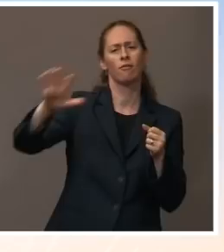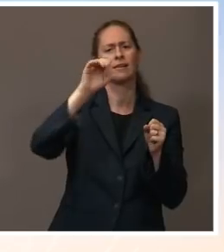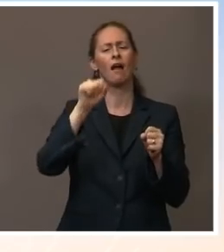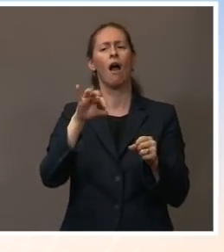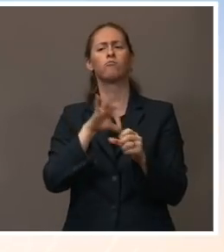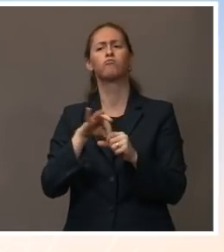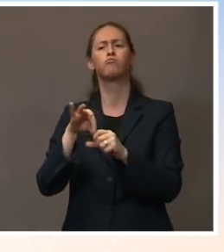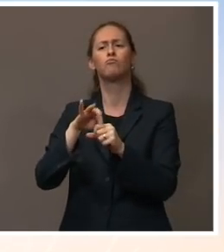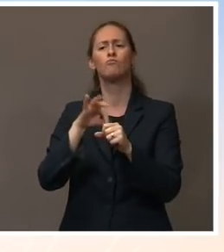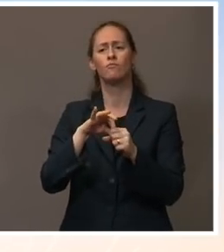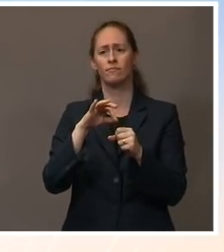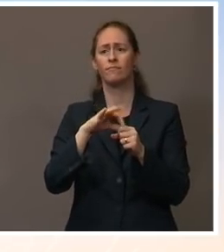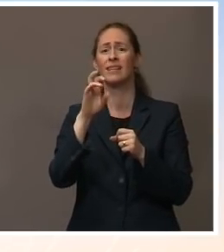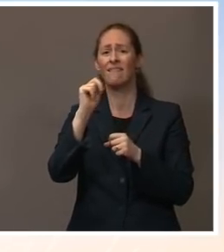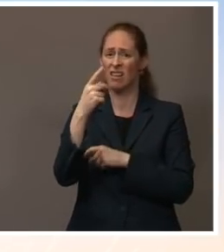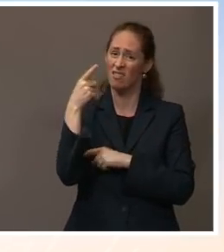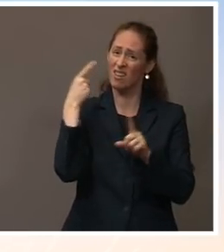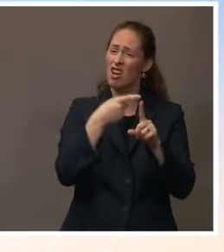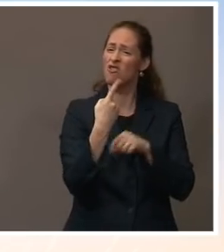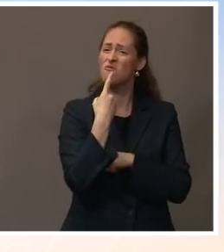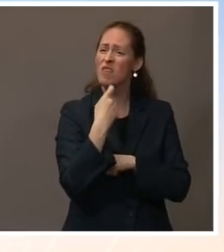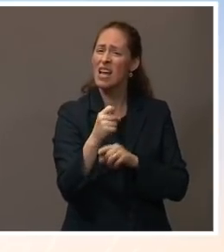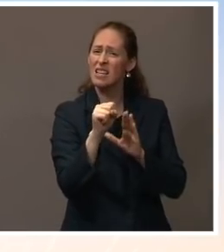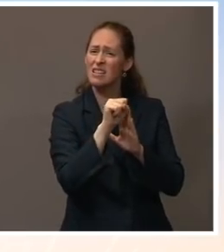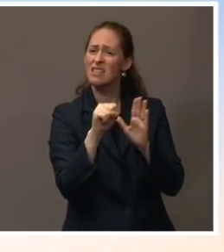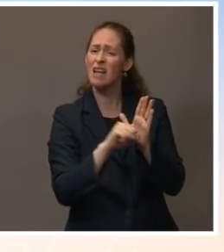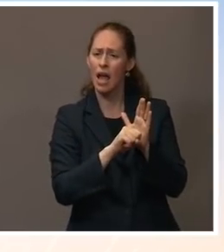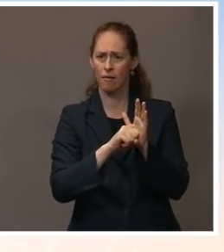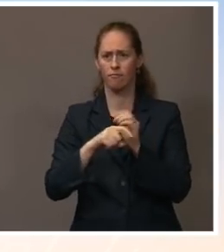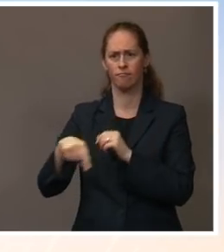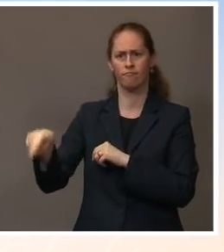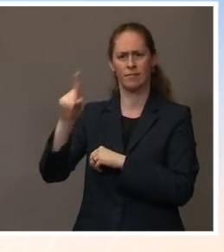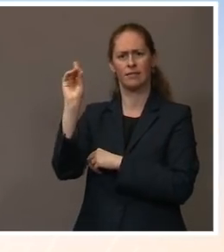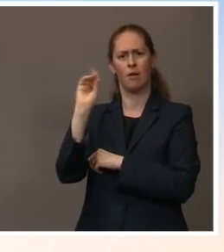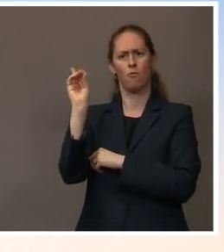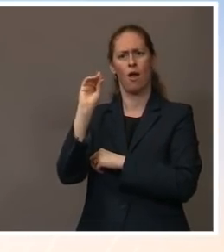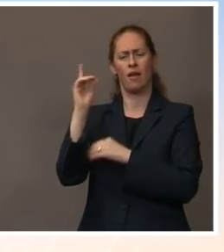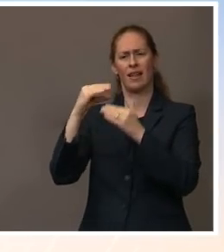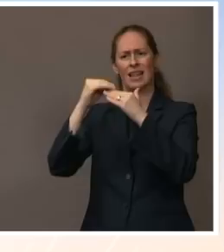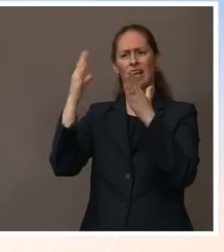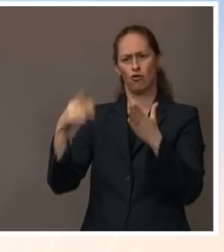there are many Democratic legislators or legislators who want to expand that access; empower them,